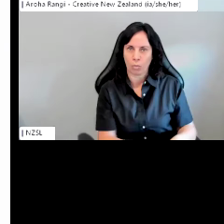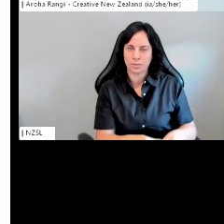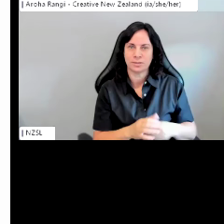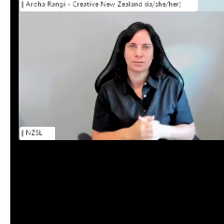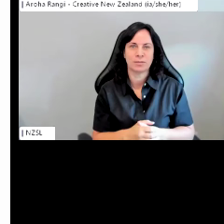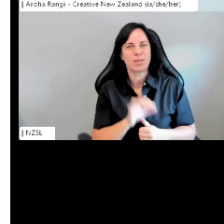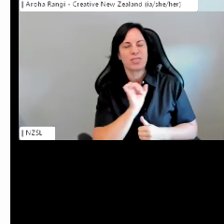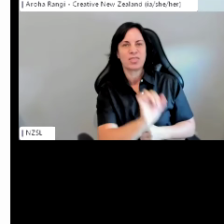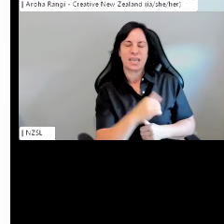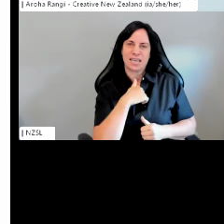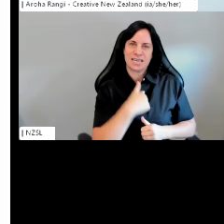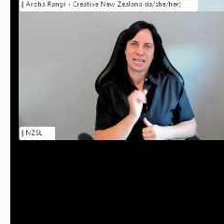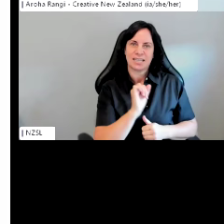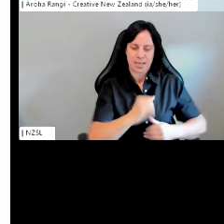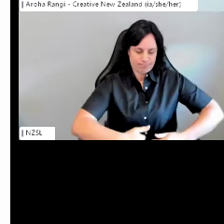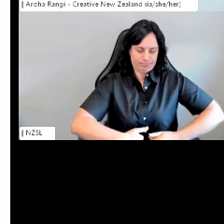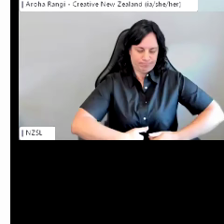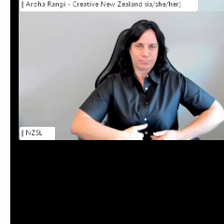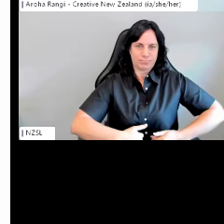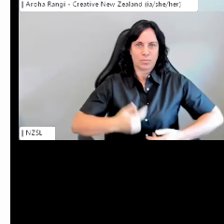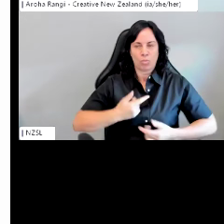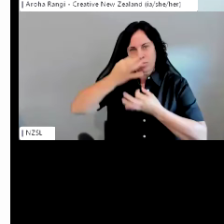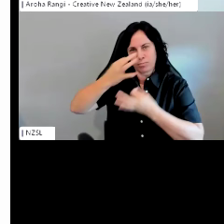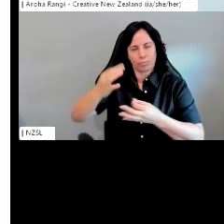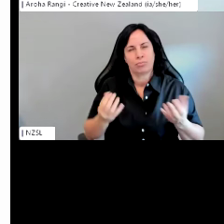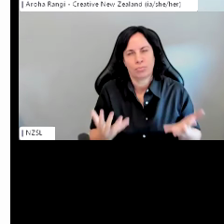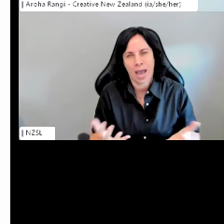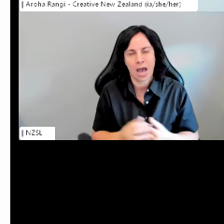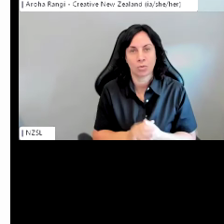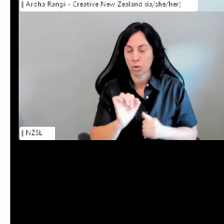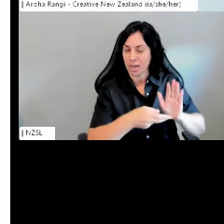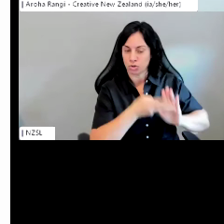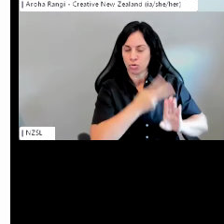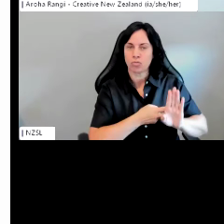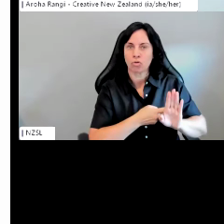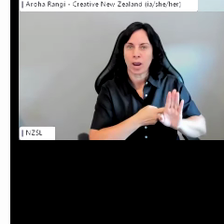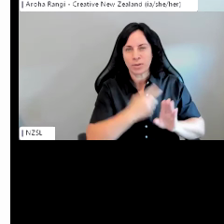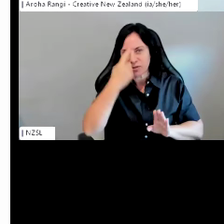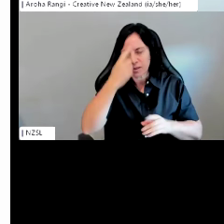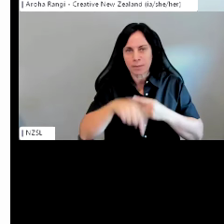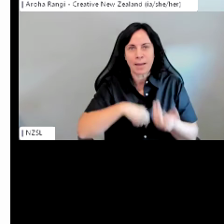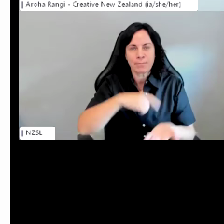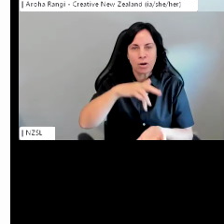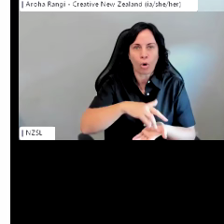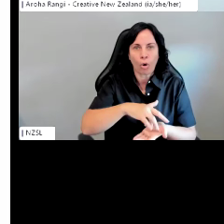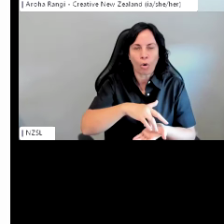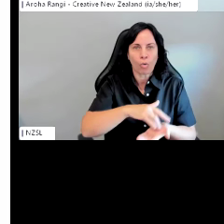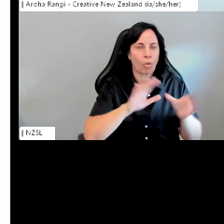looking at your program who is the core segment for this who are the secondary segment for this